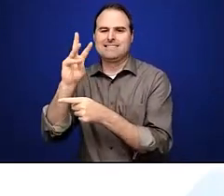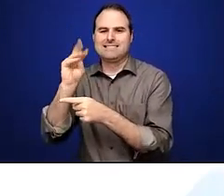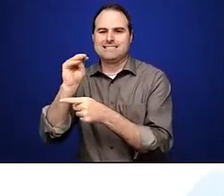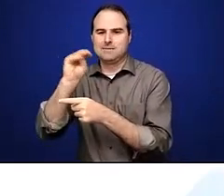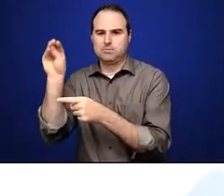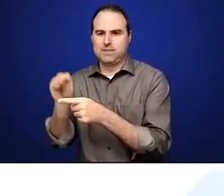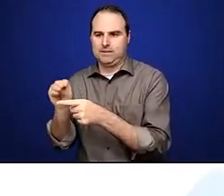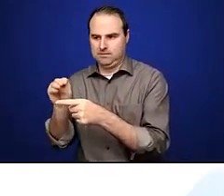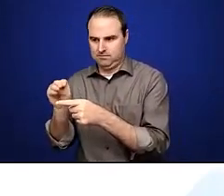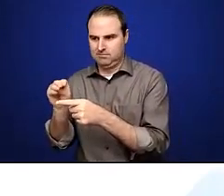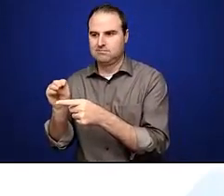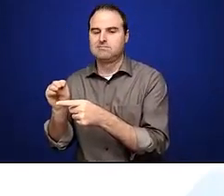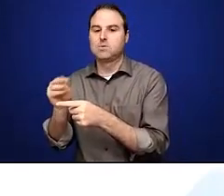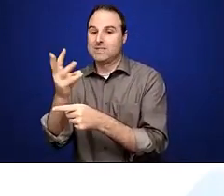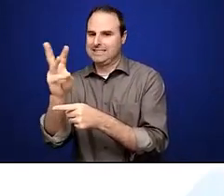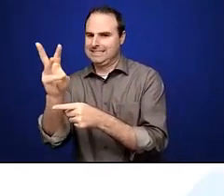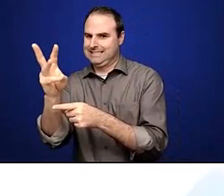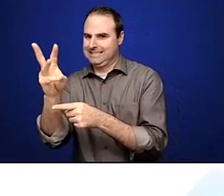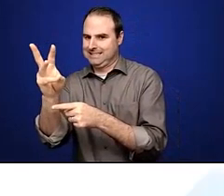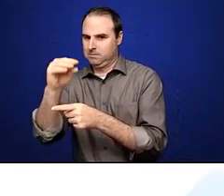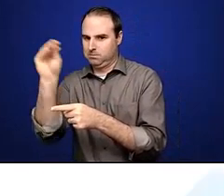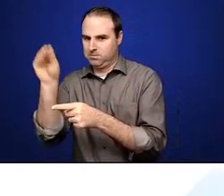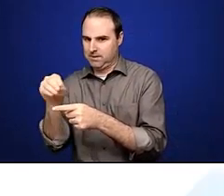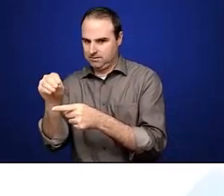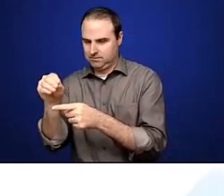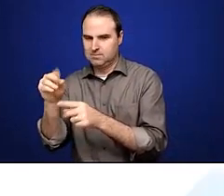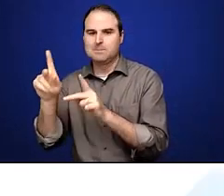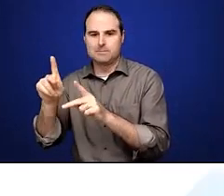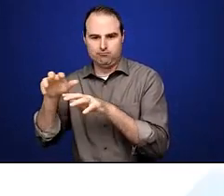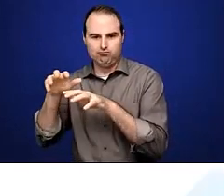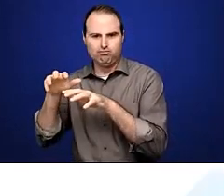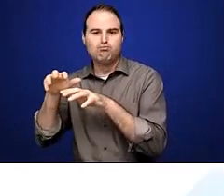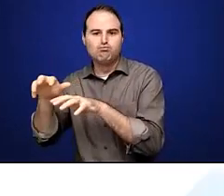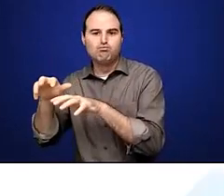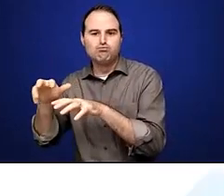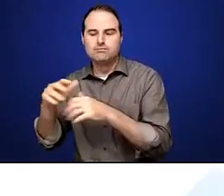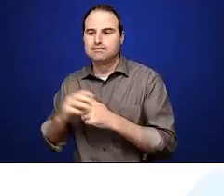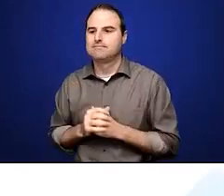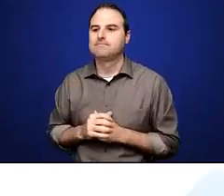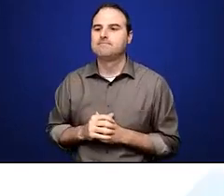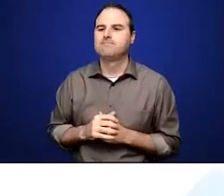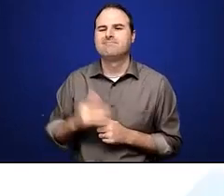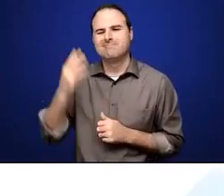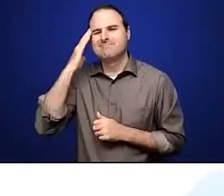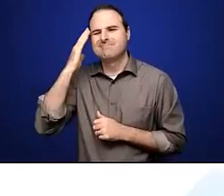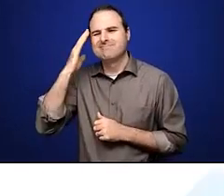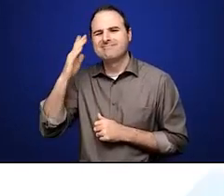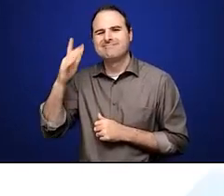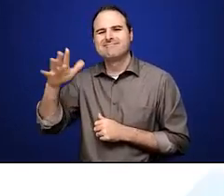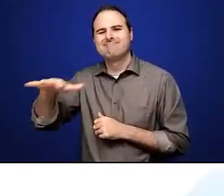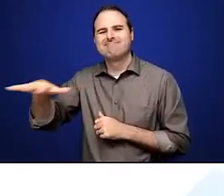And so with that difficulty of all these different things of limited knowledge in rural areas and travel, really